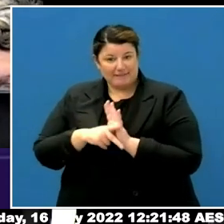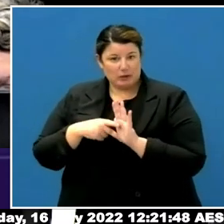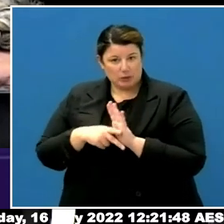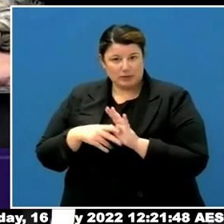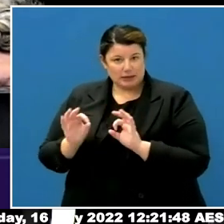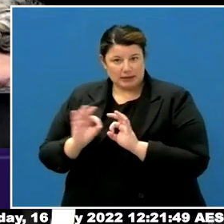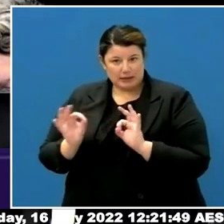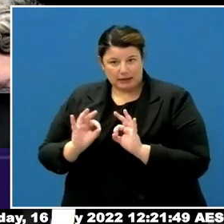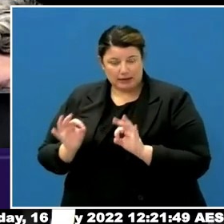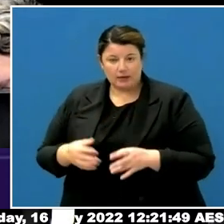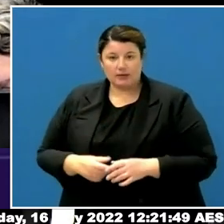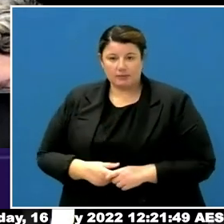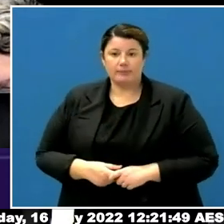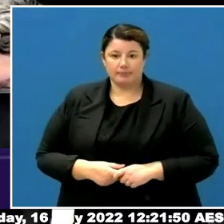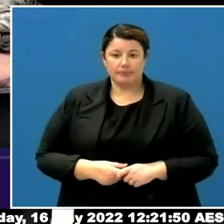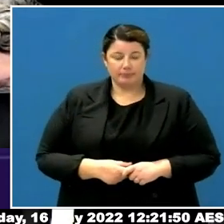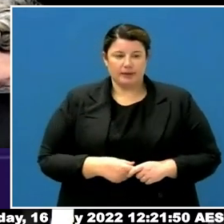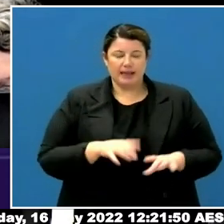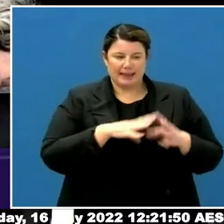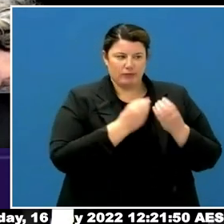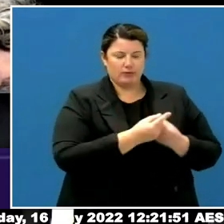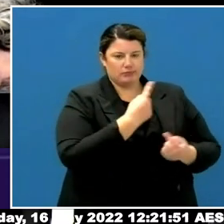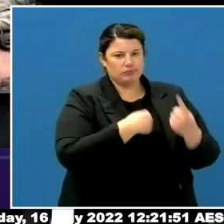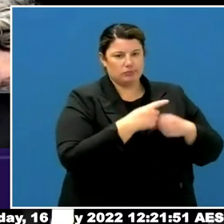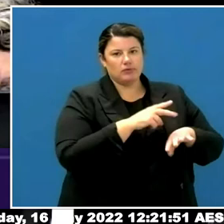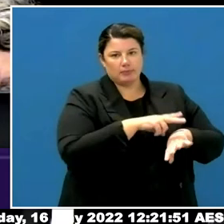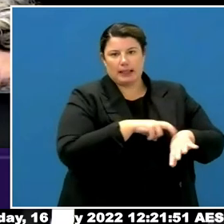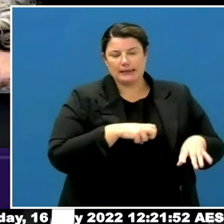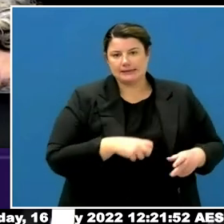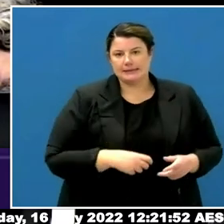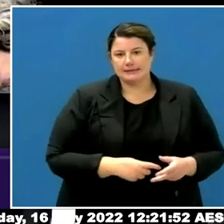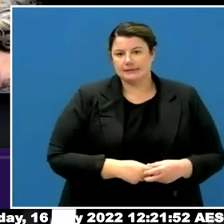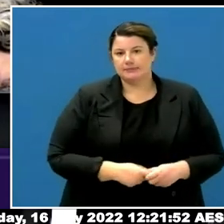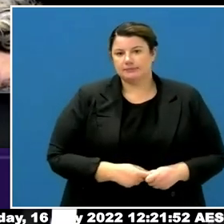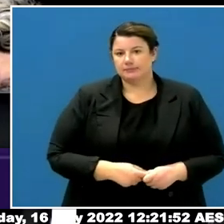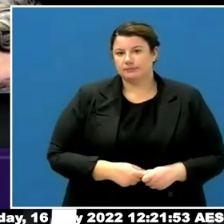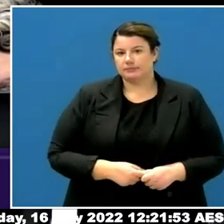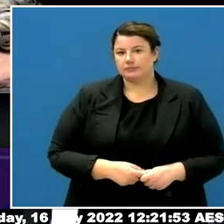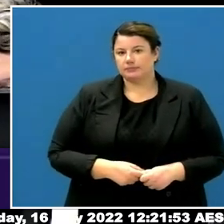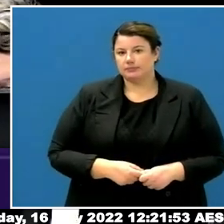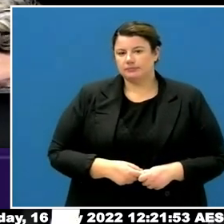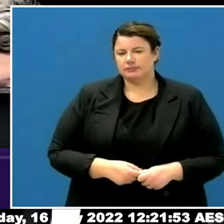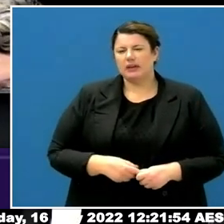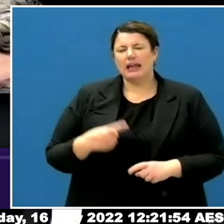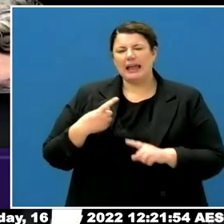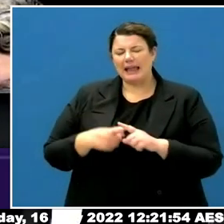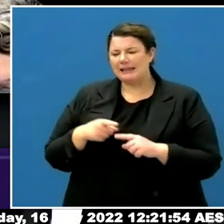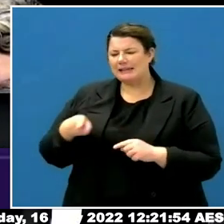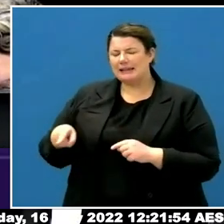Yes. MR FOGARTY: I think you say that you understood he laughed at Jason as well and Jason was flinching on that occasion.